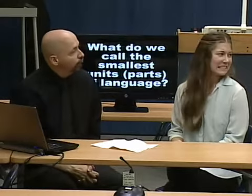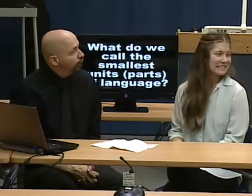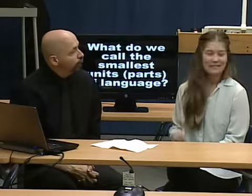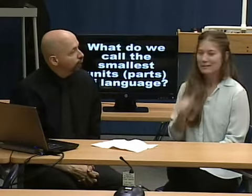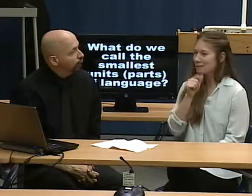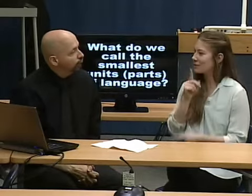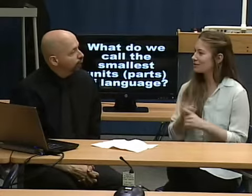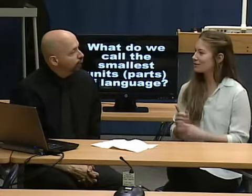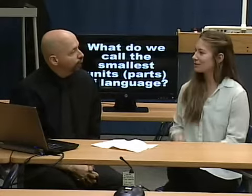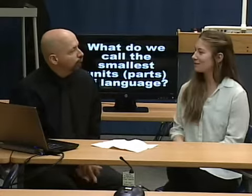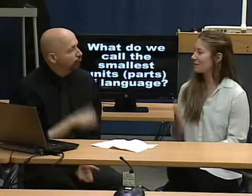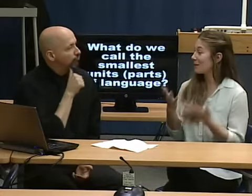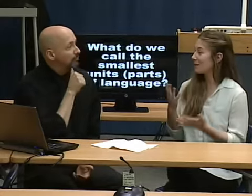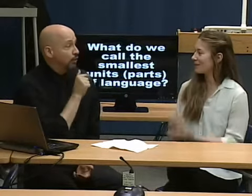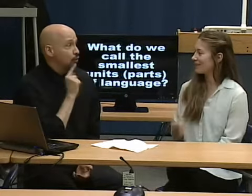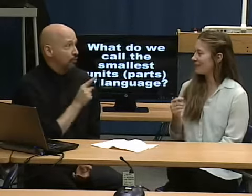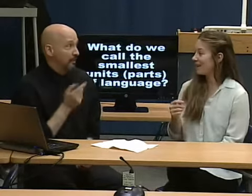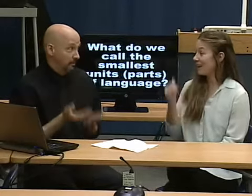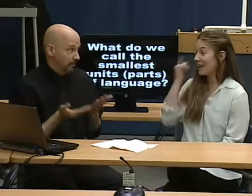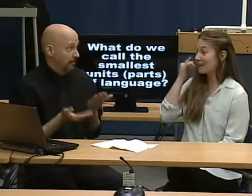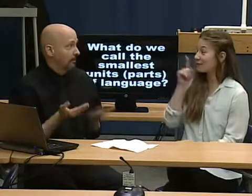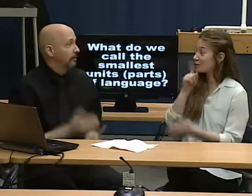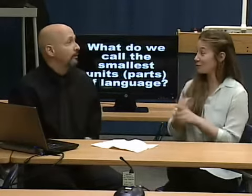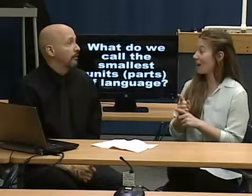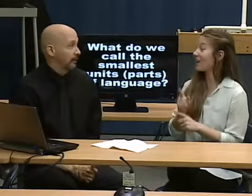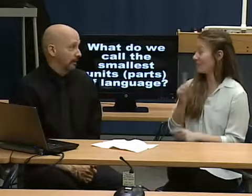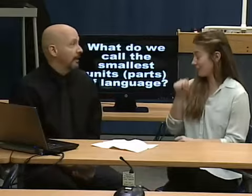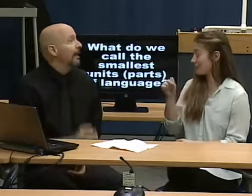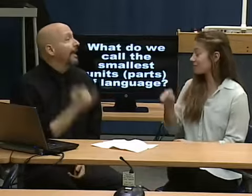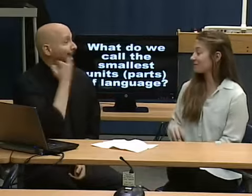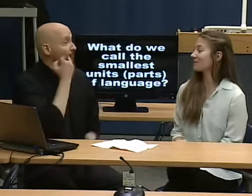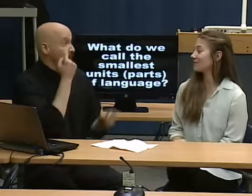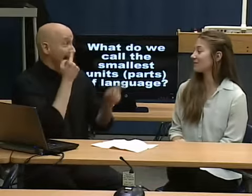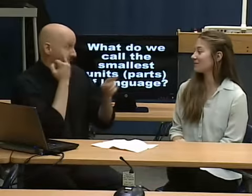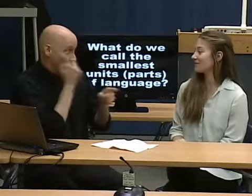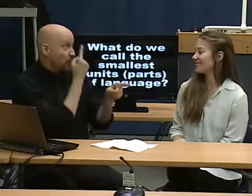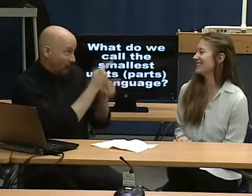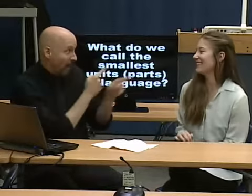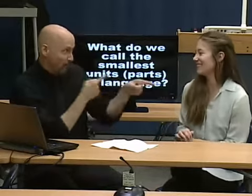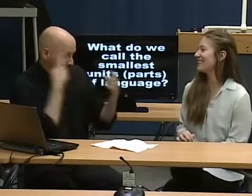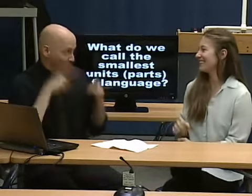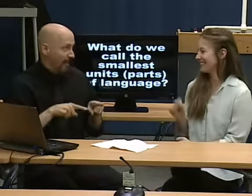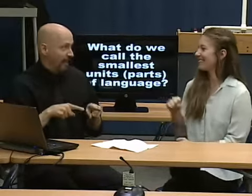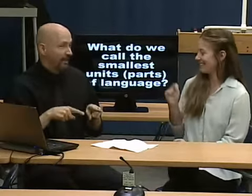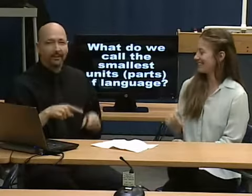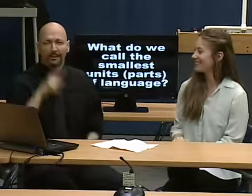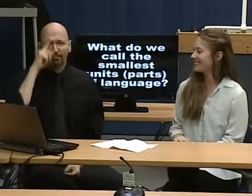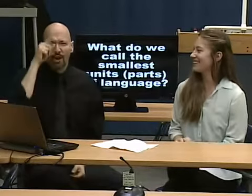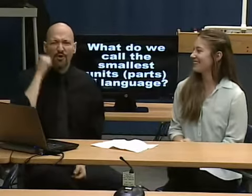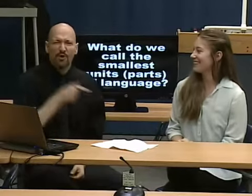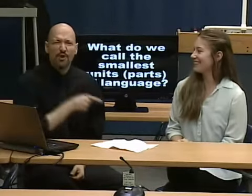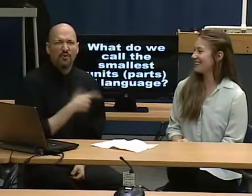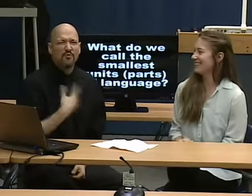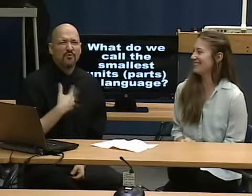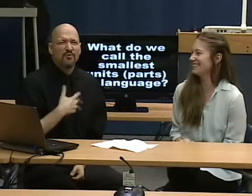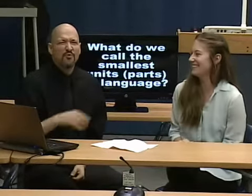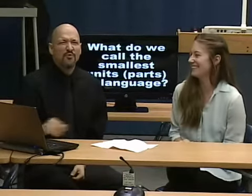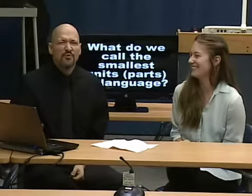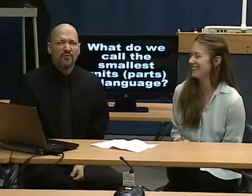I'm not sure. You're not sure? Maybe? If they're right, then yes. If they're right, then you agree? Yup! Wow, she's a smart girl!